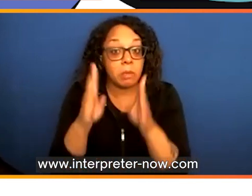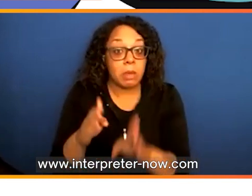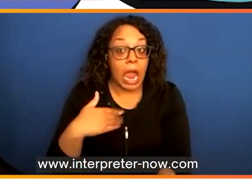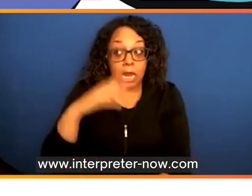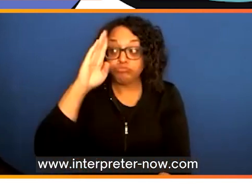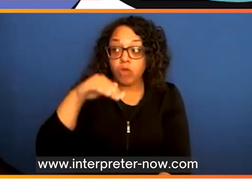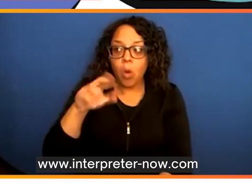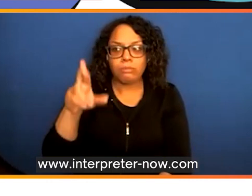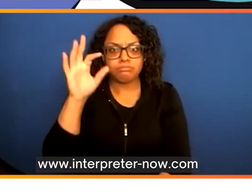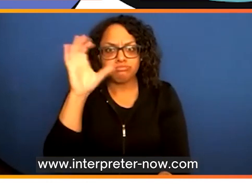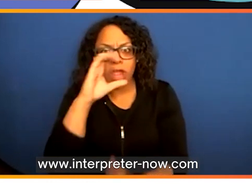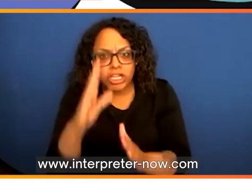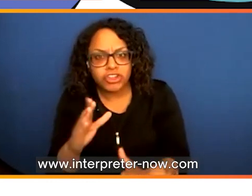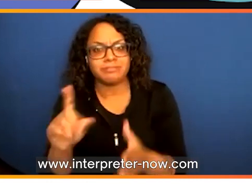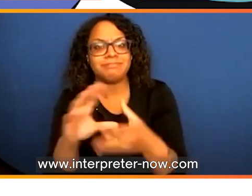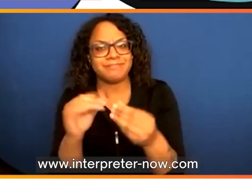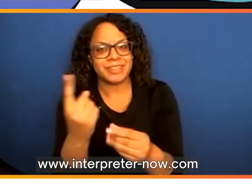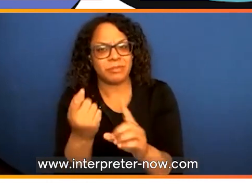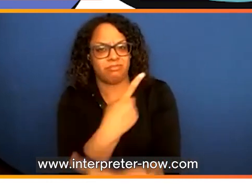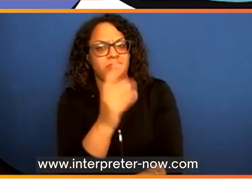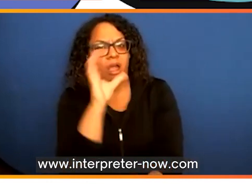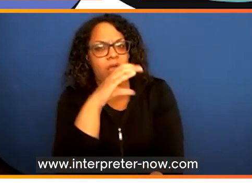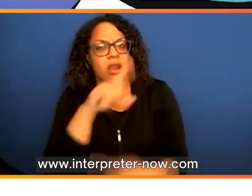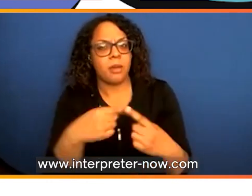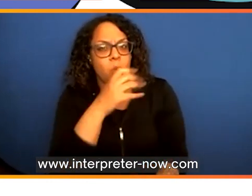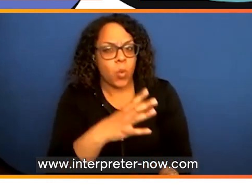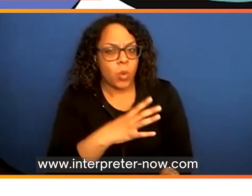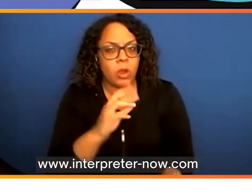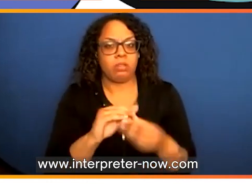about a woman or about a minority, I have no problem standing up and speaking up and